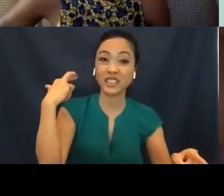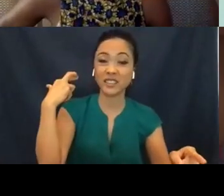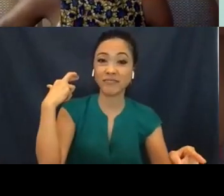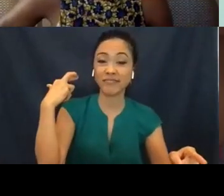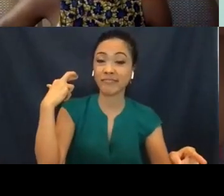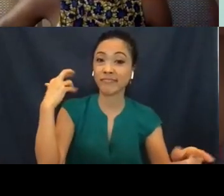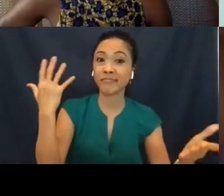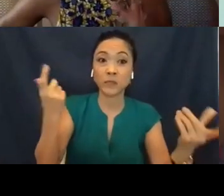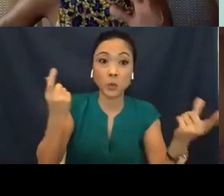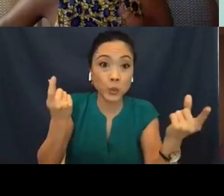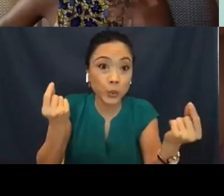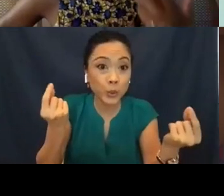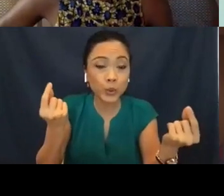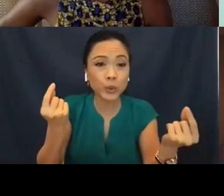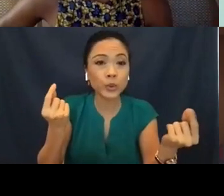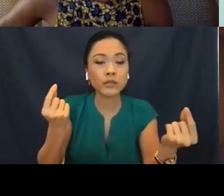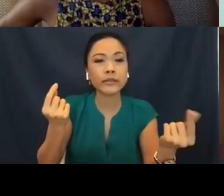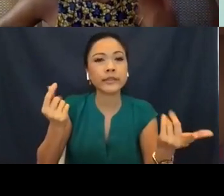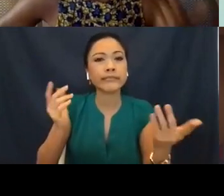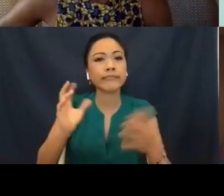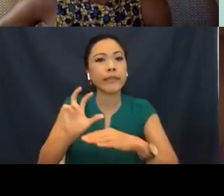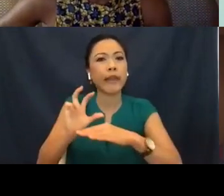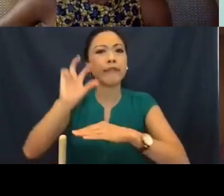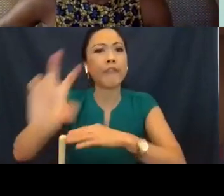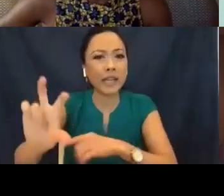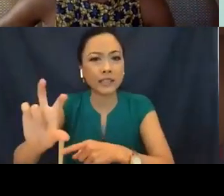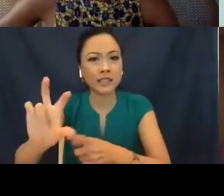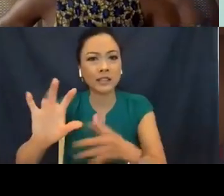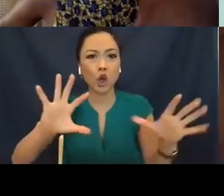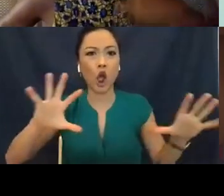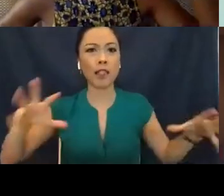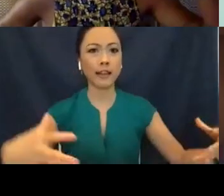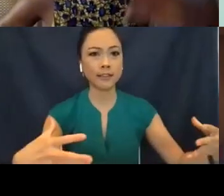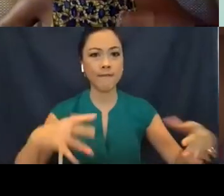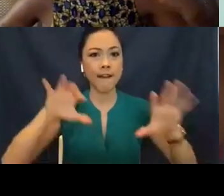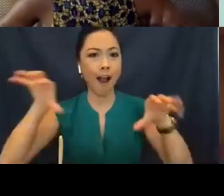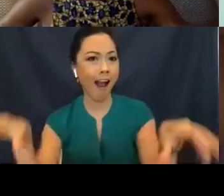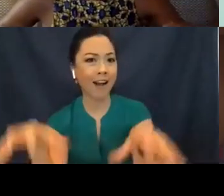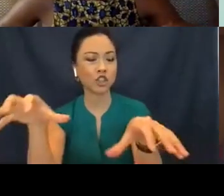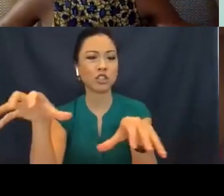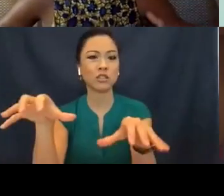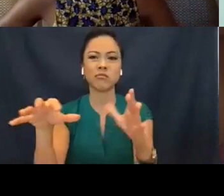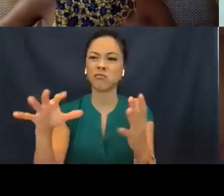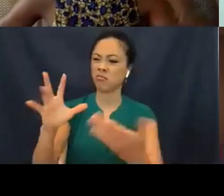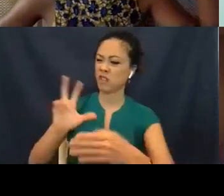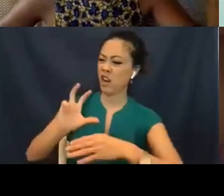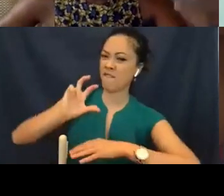action rather than the tokenization that exhausts us, and that perpetuates the cycle, how do I invest